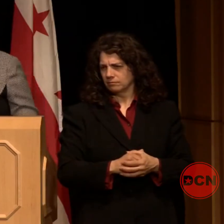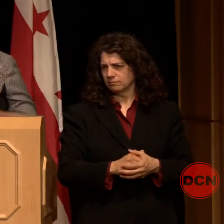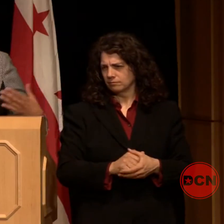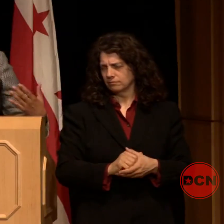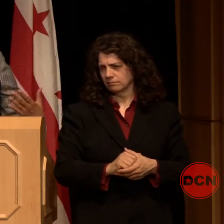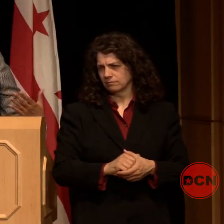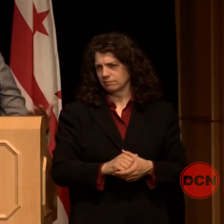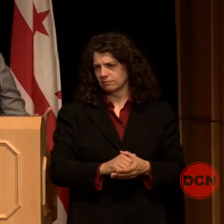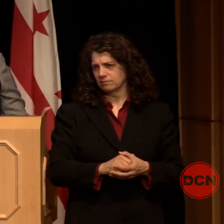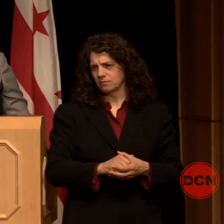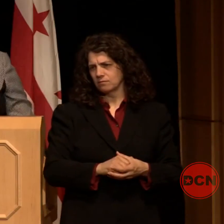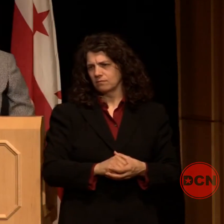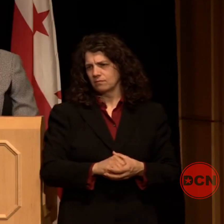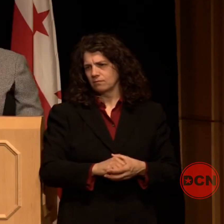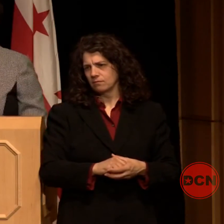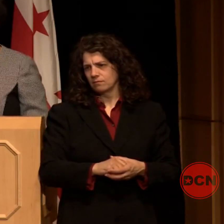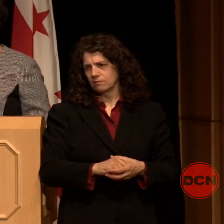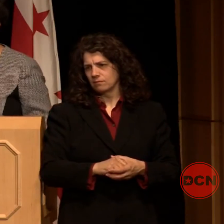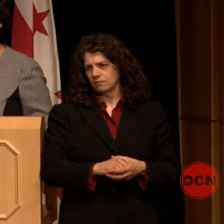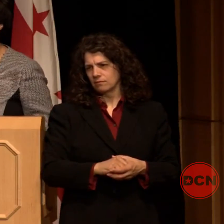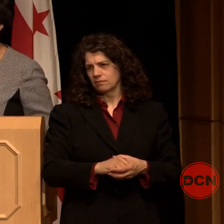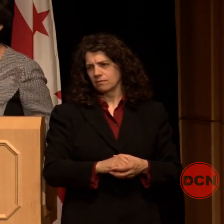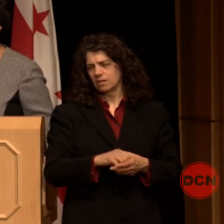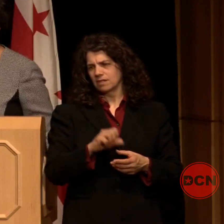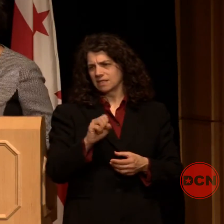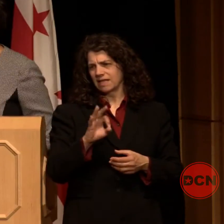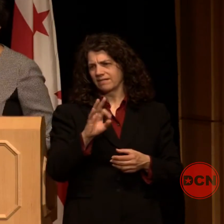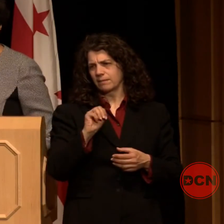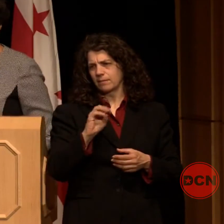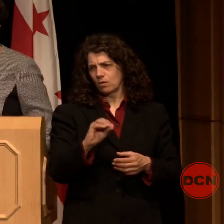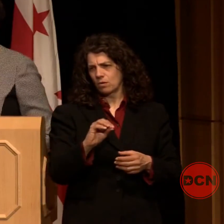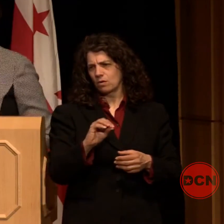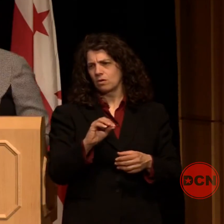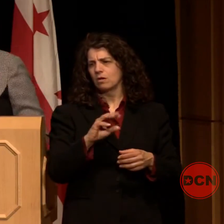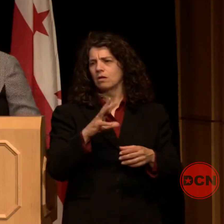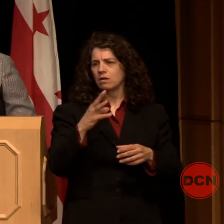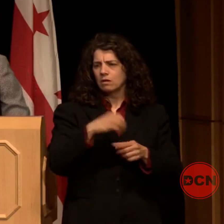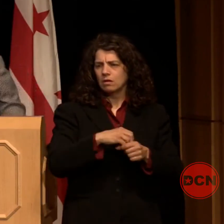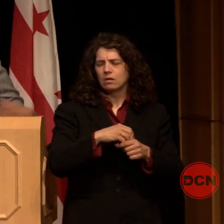FACILITIES. THAT INCLUDES ROADS, THAT INCLUDES FIRE STATIONS, POLICE STATIONS, OUR CORRECTIONAL